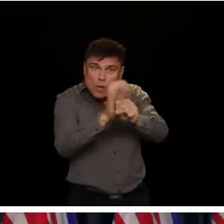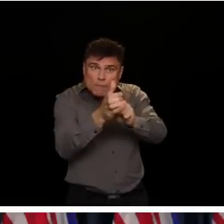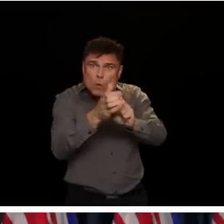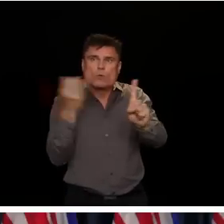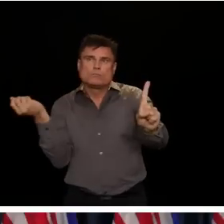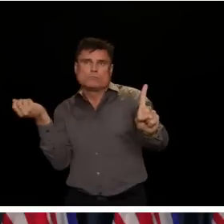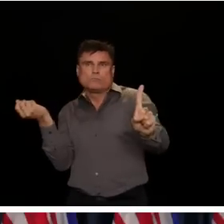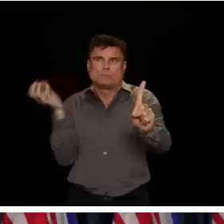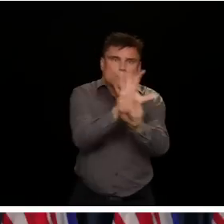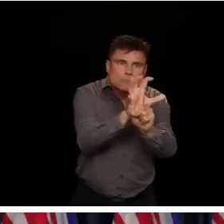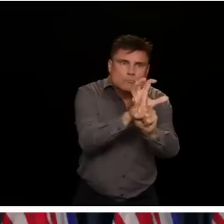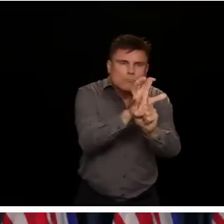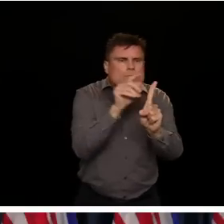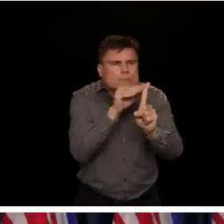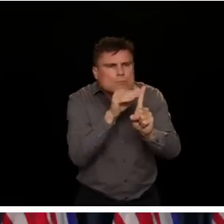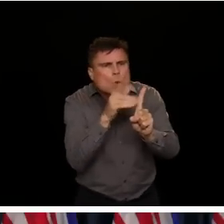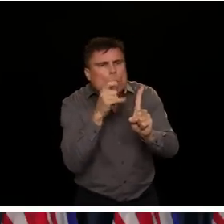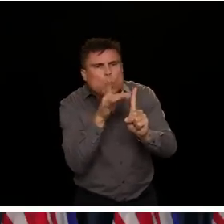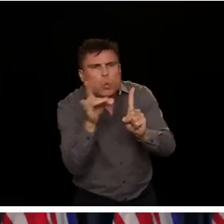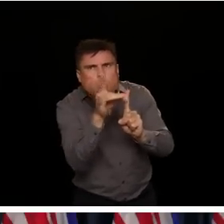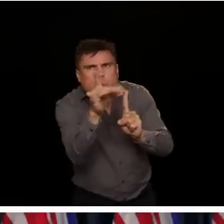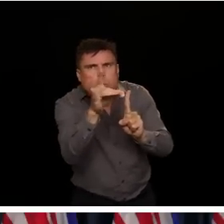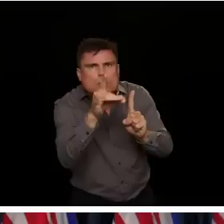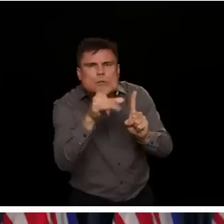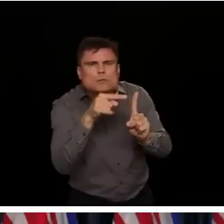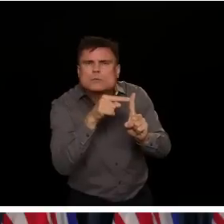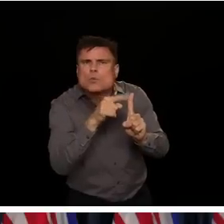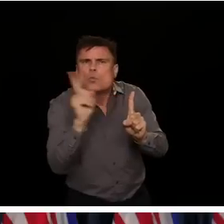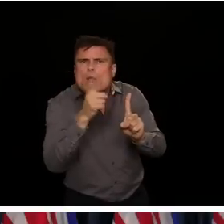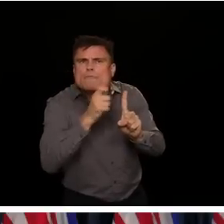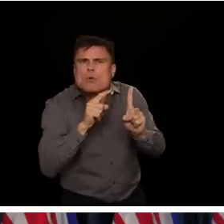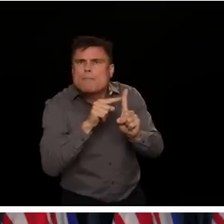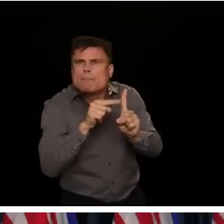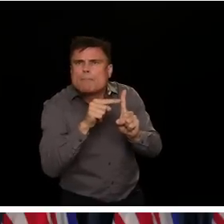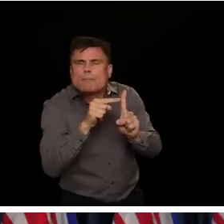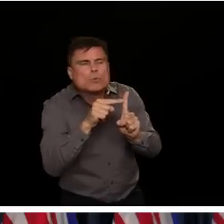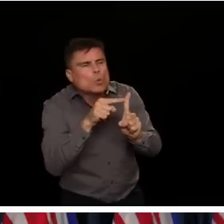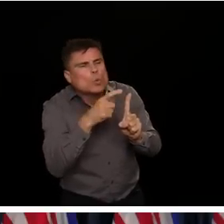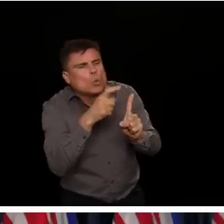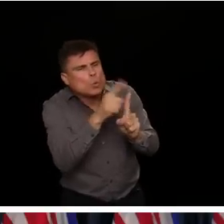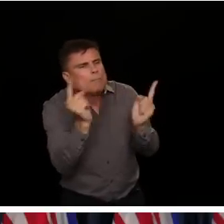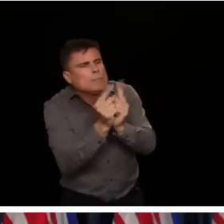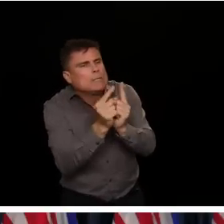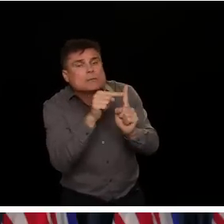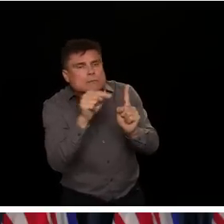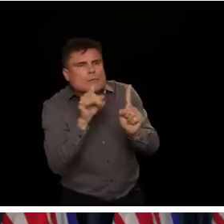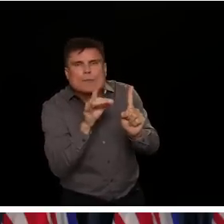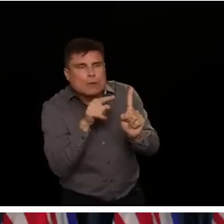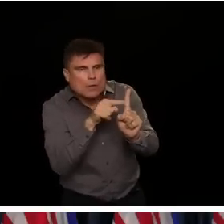and as we know, there is nothing we can do right now to prevent you from getting sick if you have